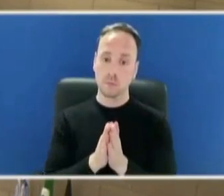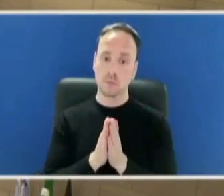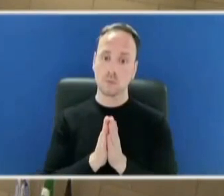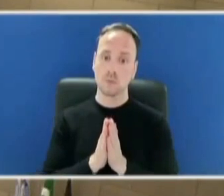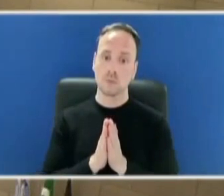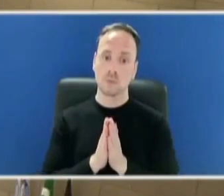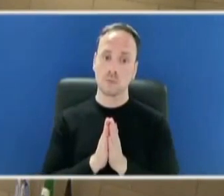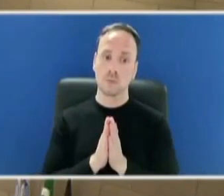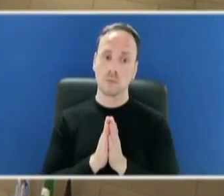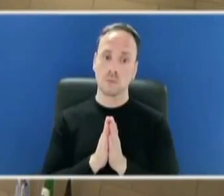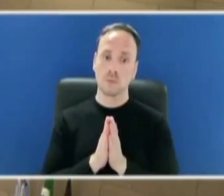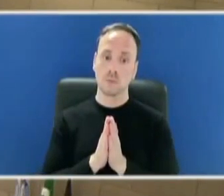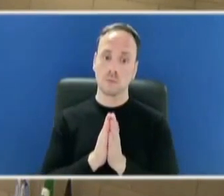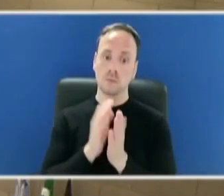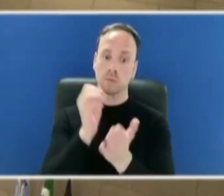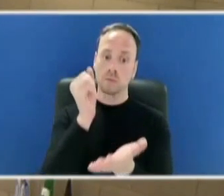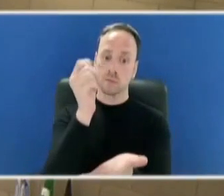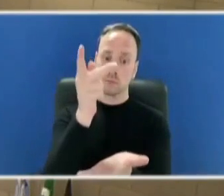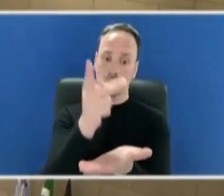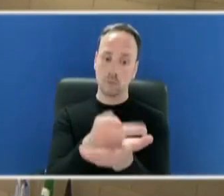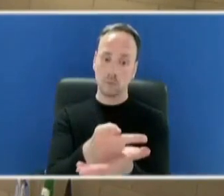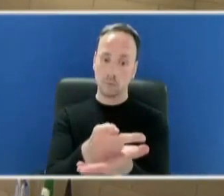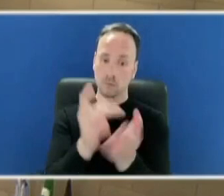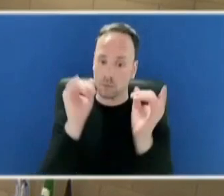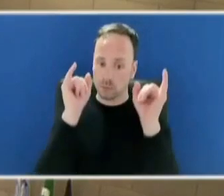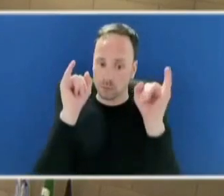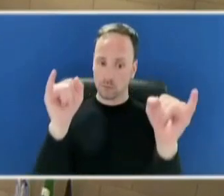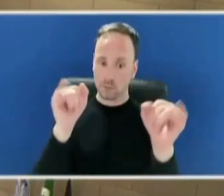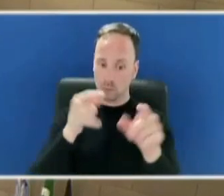To approve the instructional specialist salary schedules,